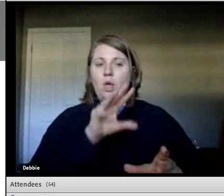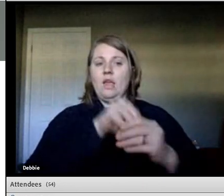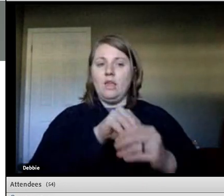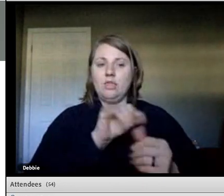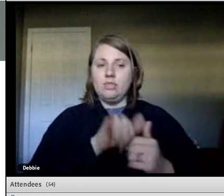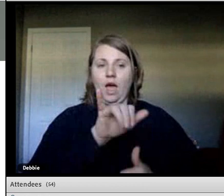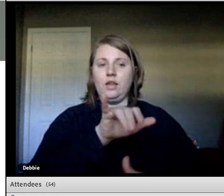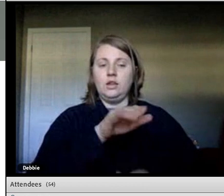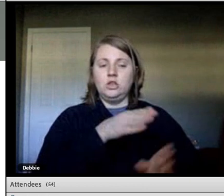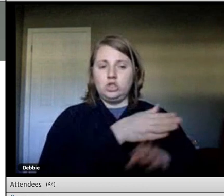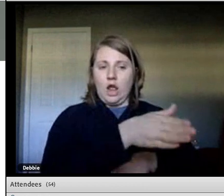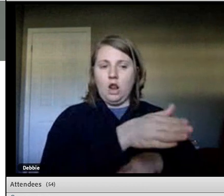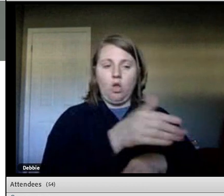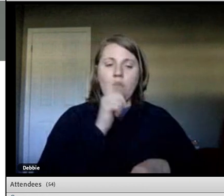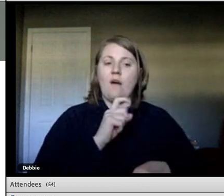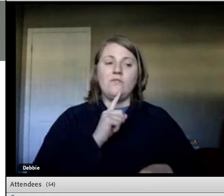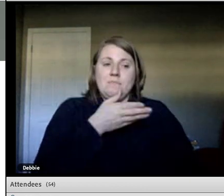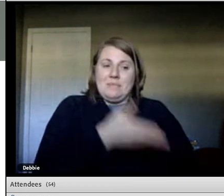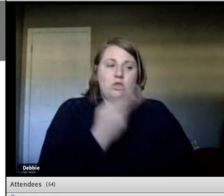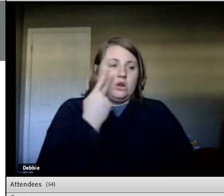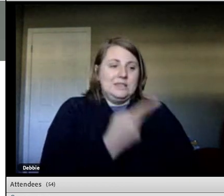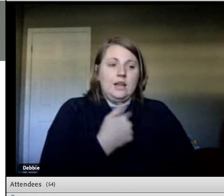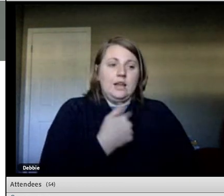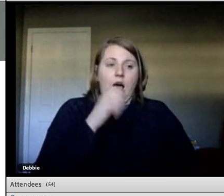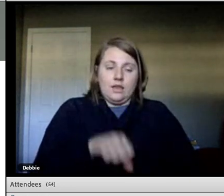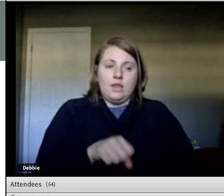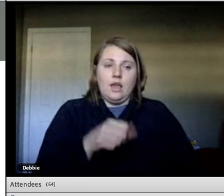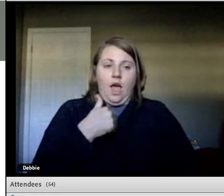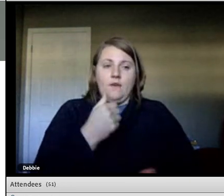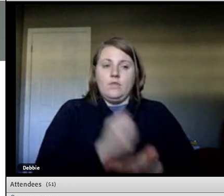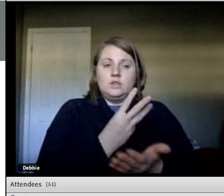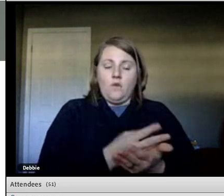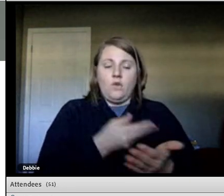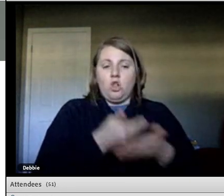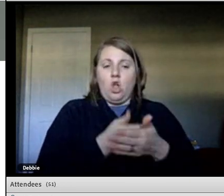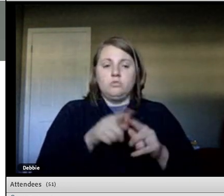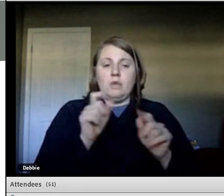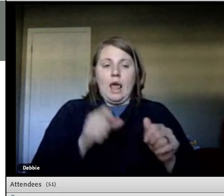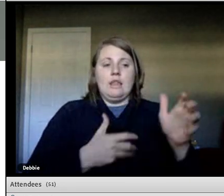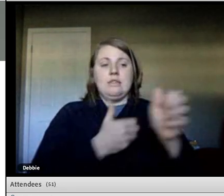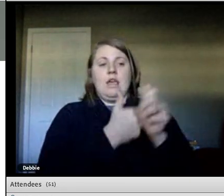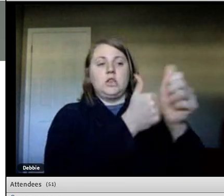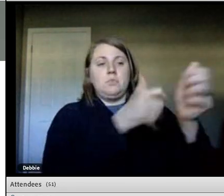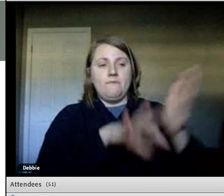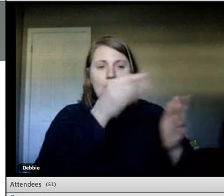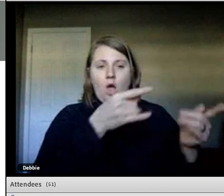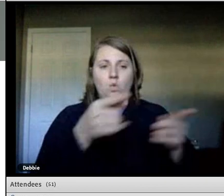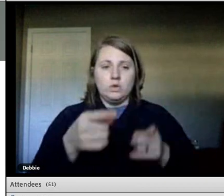I can have the software close, but I can catch up and find out what's going on. It would be really good as a cross-communication tool